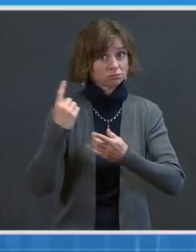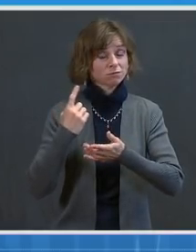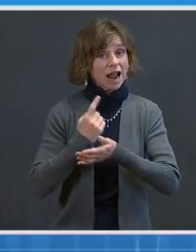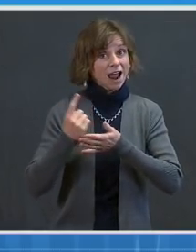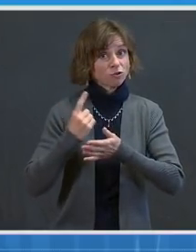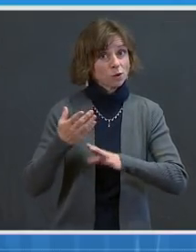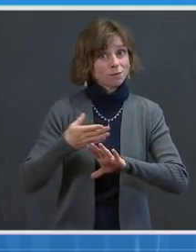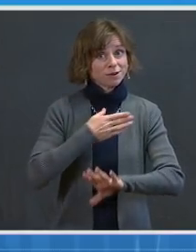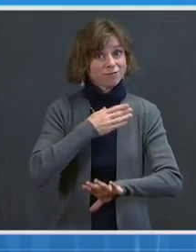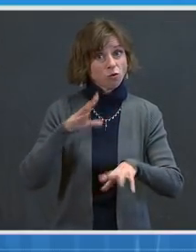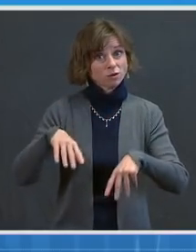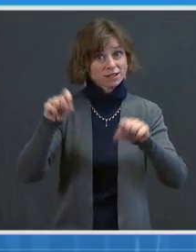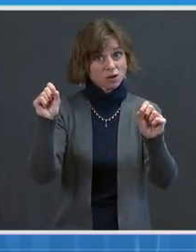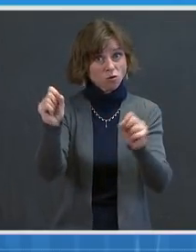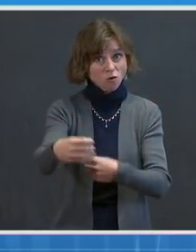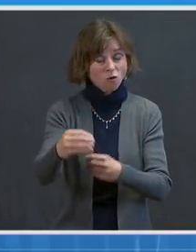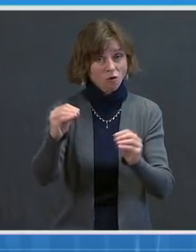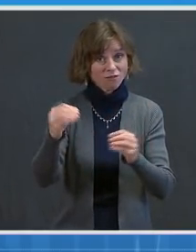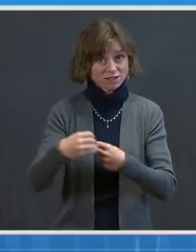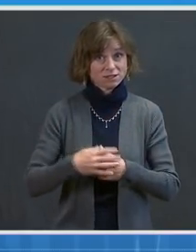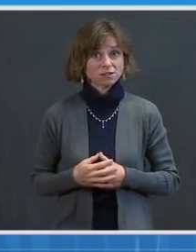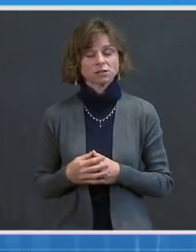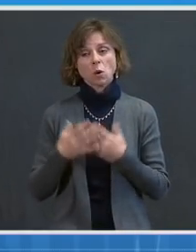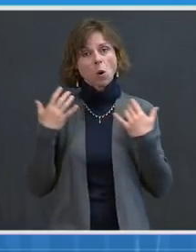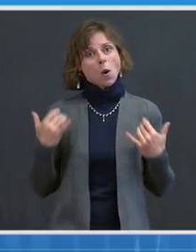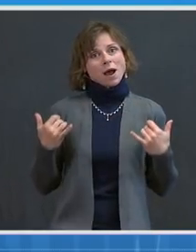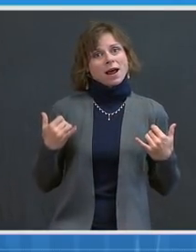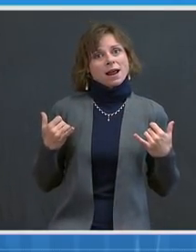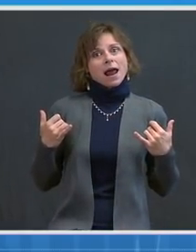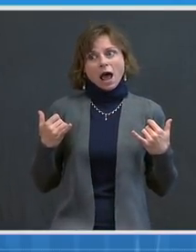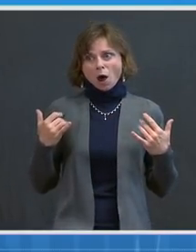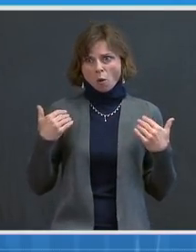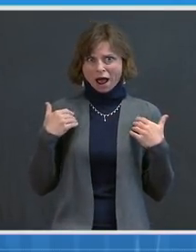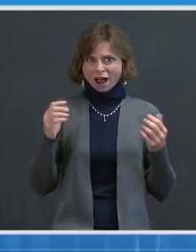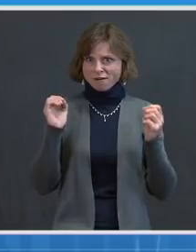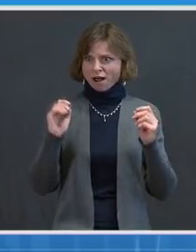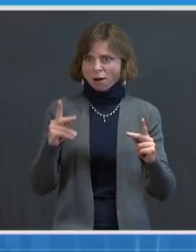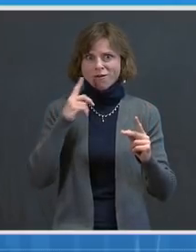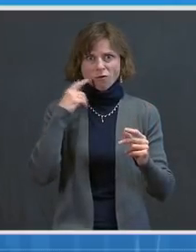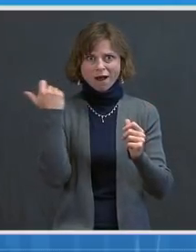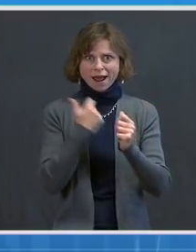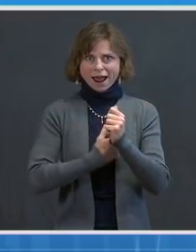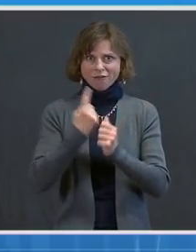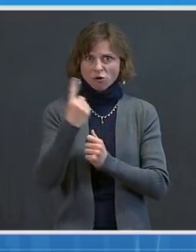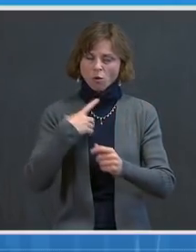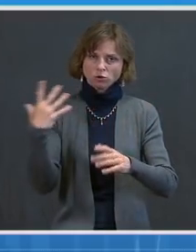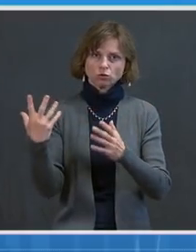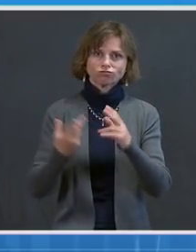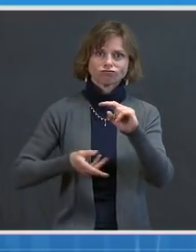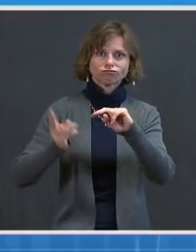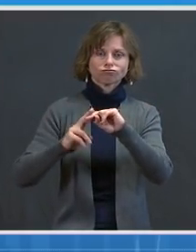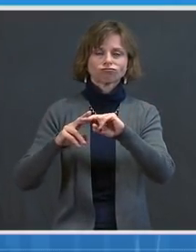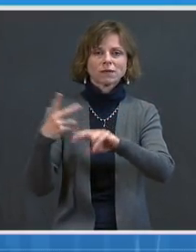This presents an opportunity for everyone to increase their vaccinations, even as that supply and supply of Johnson &